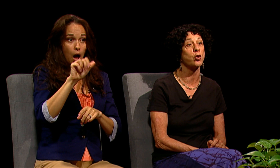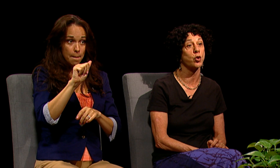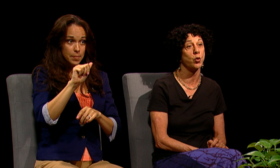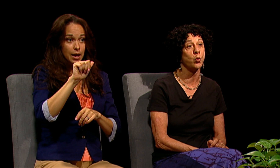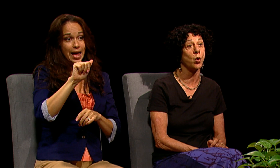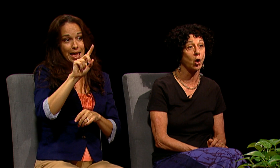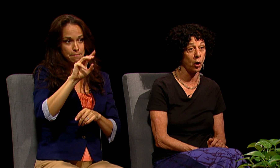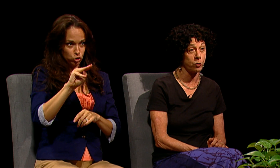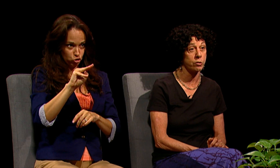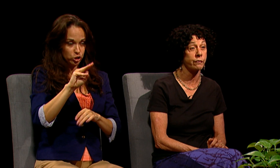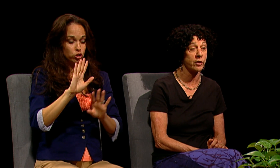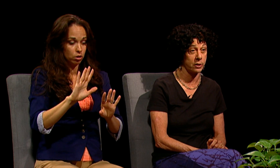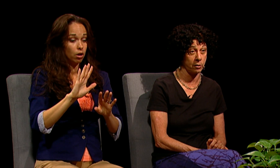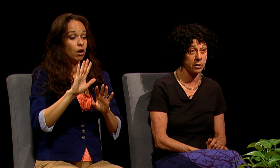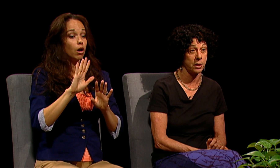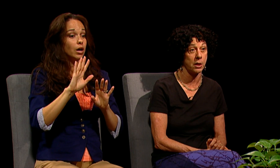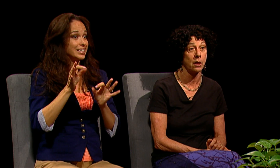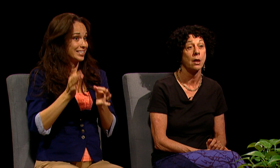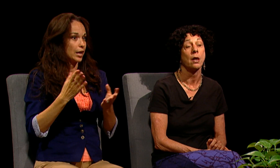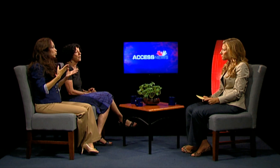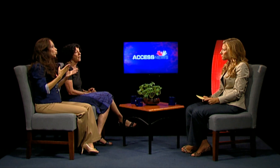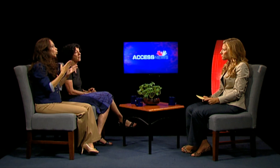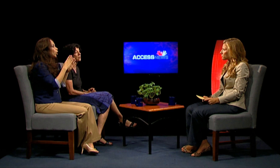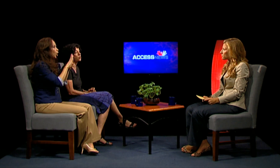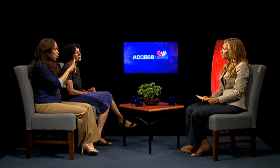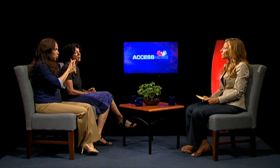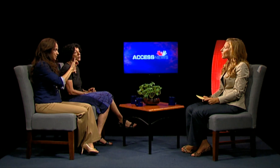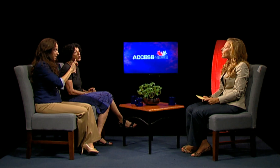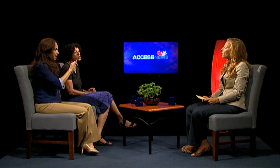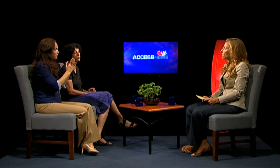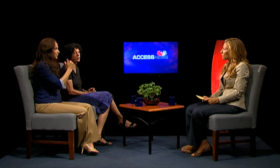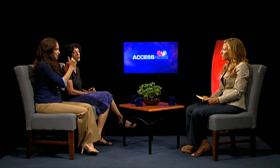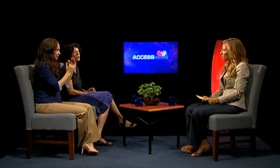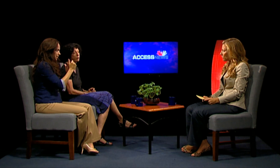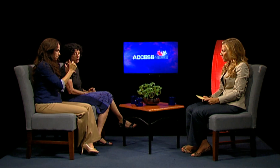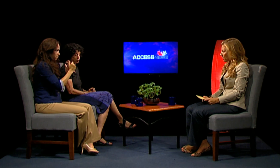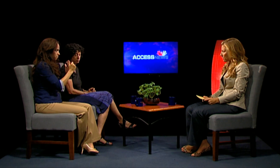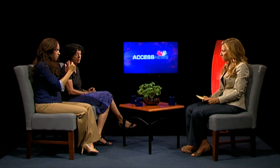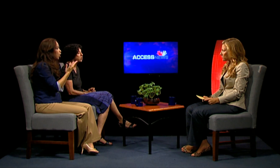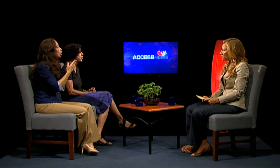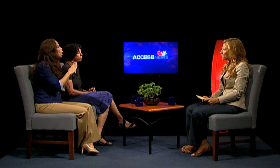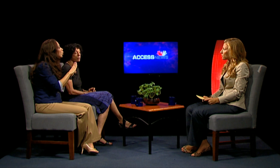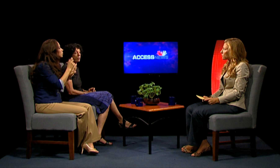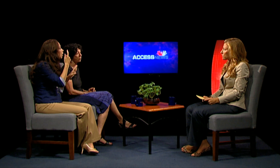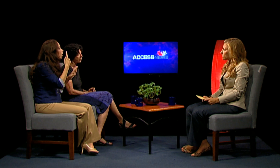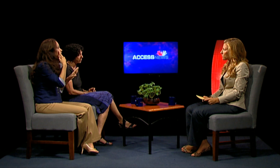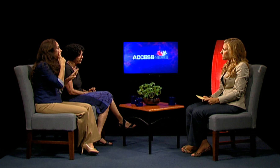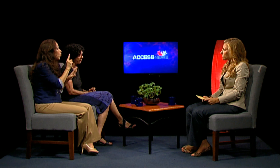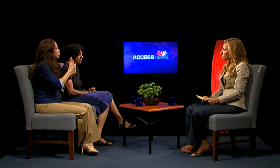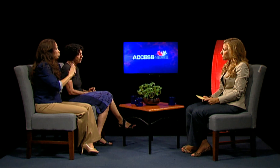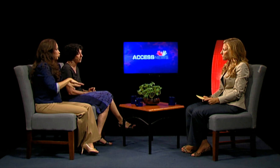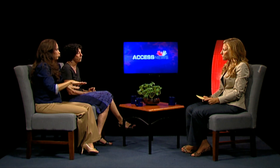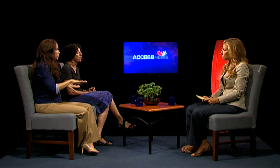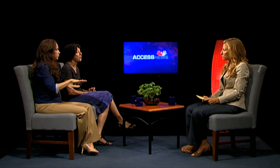TO CLOSE THE FACILITY AND-- CLOSE THE FACILITY FOR CHILDREN. CHILDREN ARE NO LONGER DETAINED AT HUTTO.